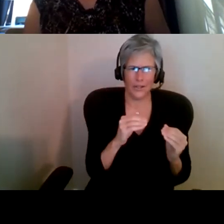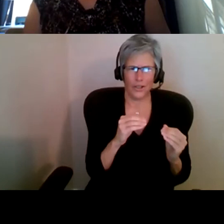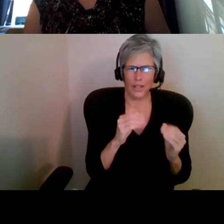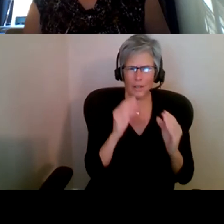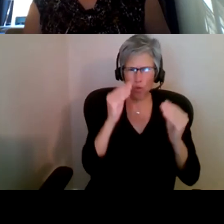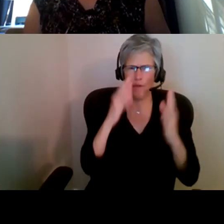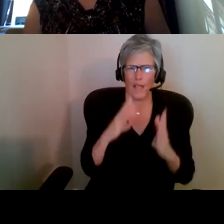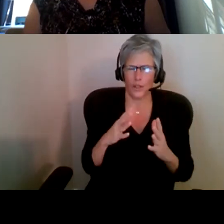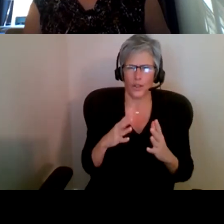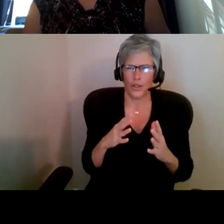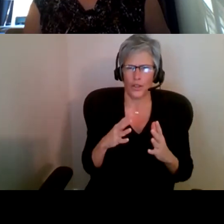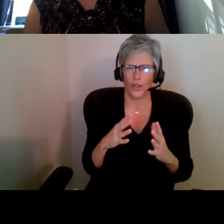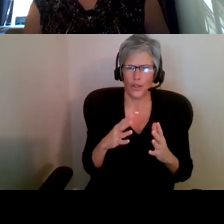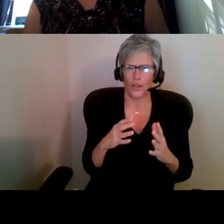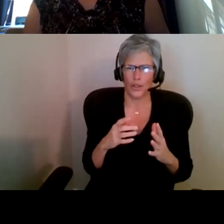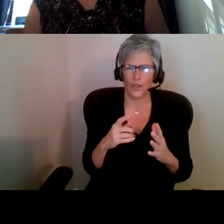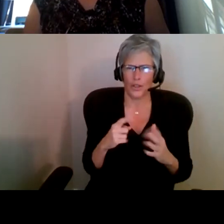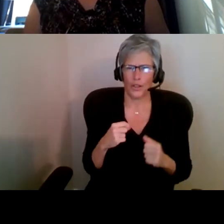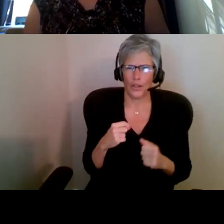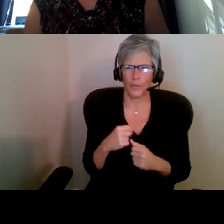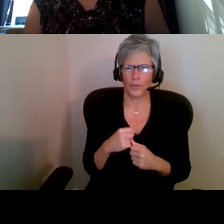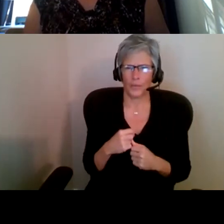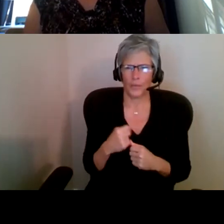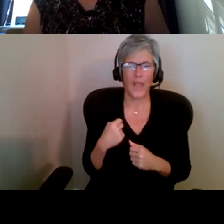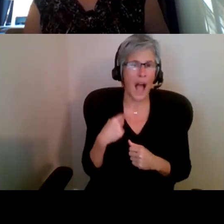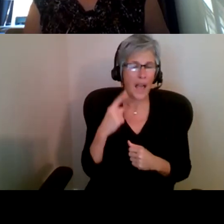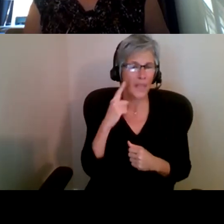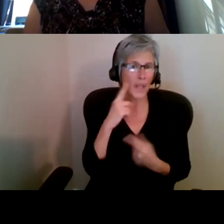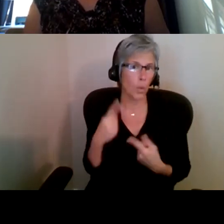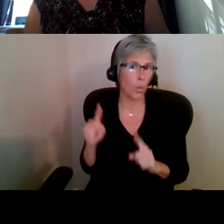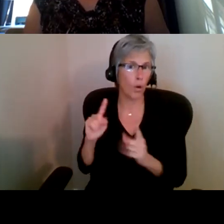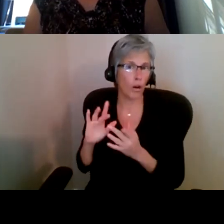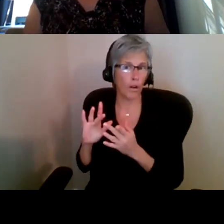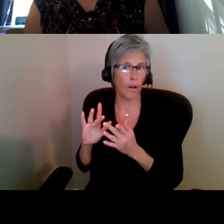I think it would actually work on the online environment, as well as face-to-face. I haven't